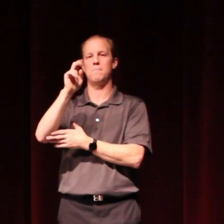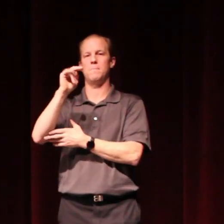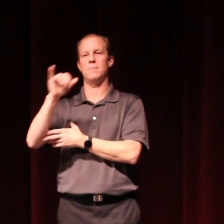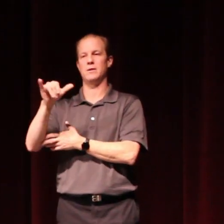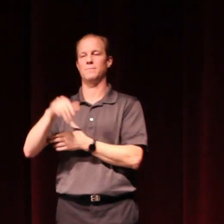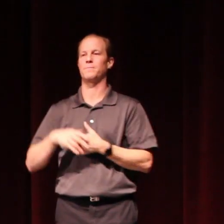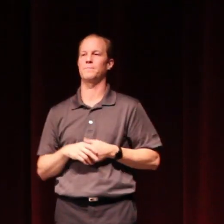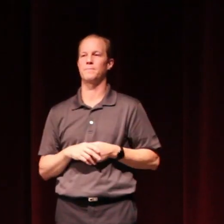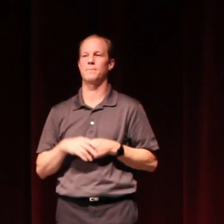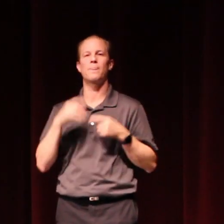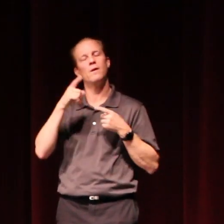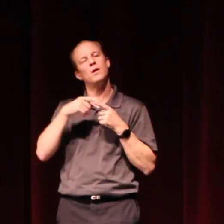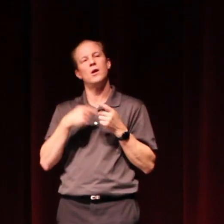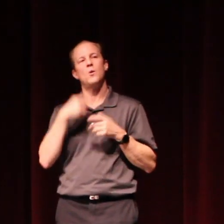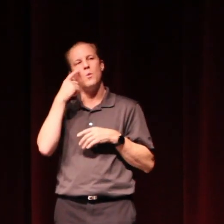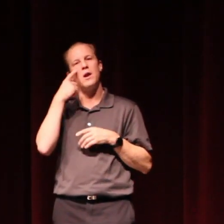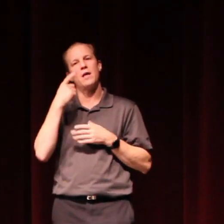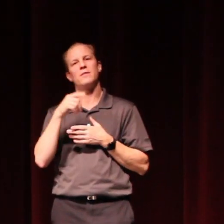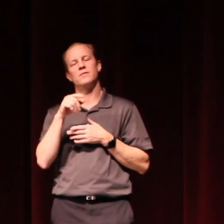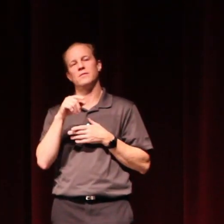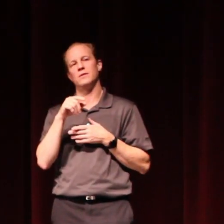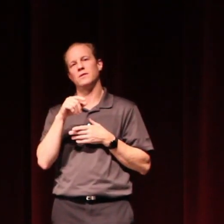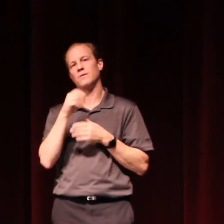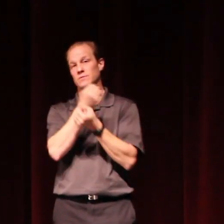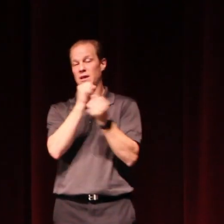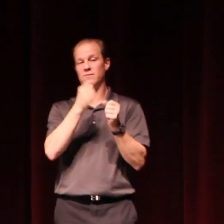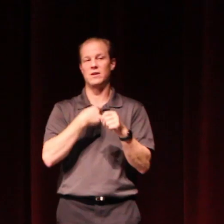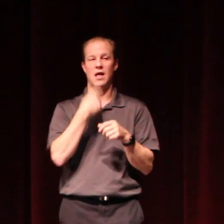When I think of safety I think of two different things. I think of physical safety and I think